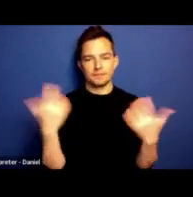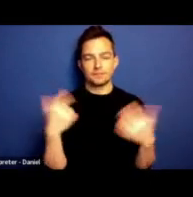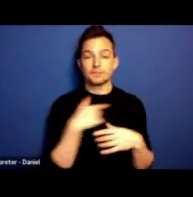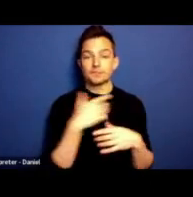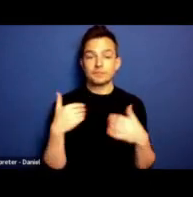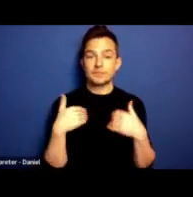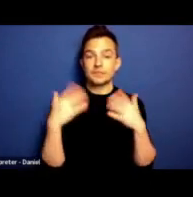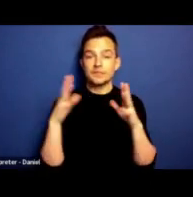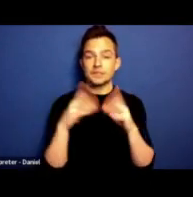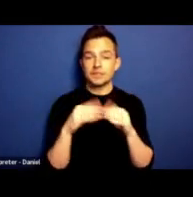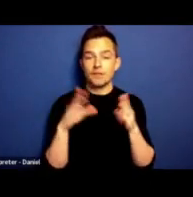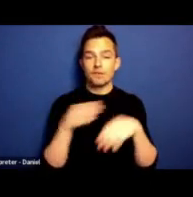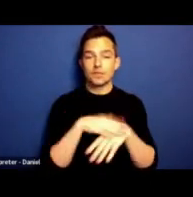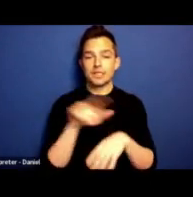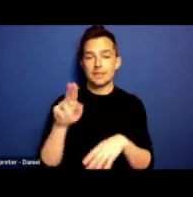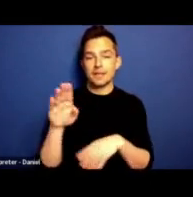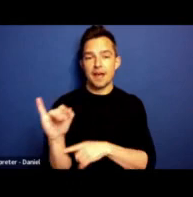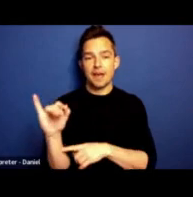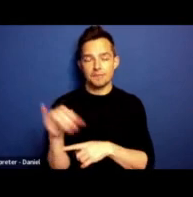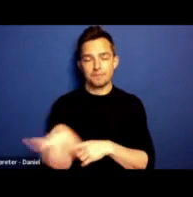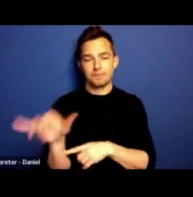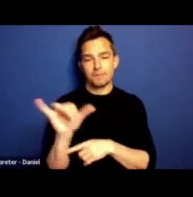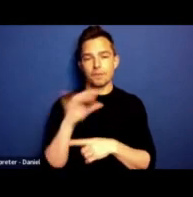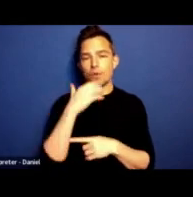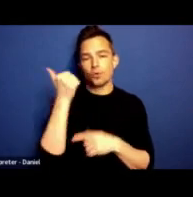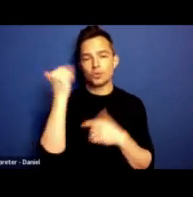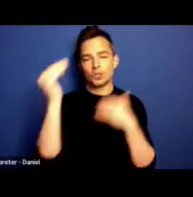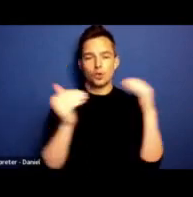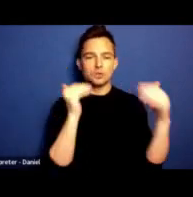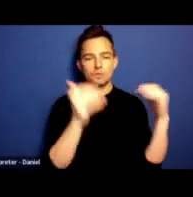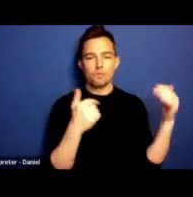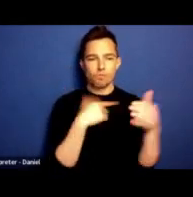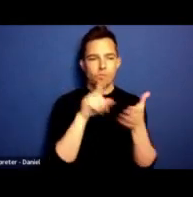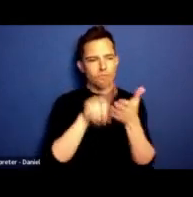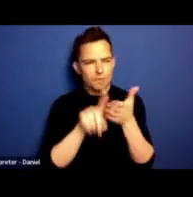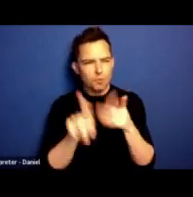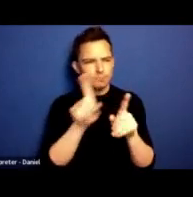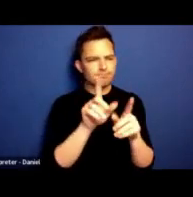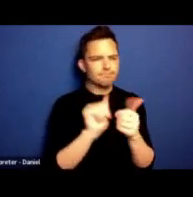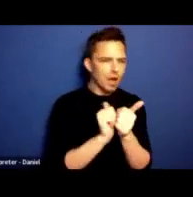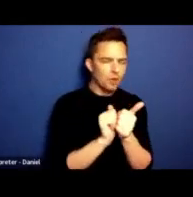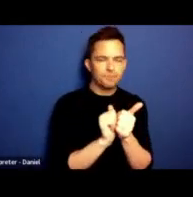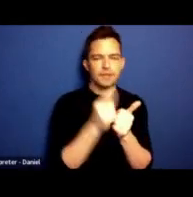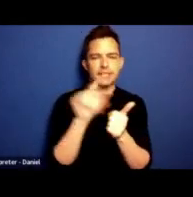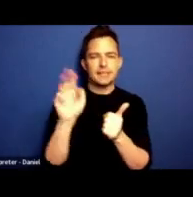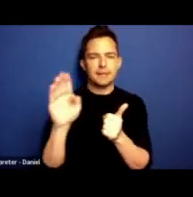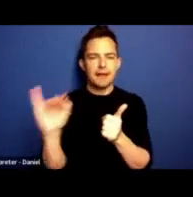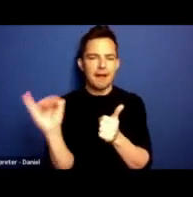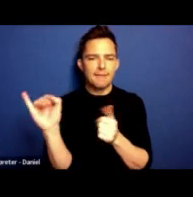focused on TBI and older adults, and we're exploring how traumatic brain injuries impact